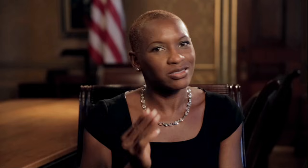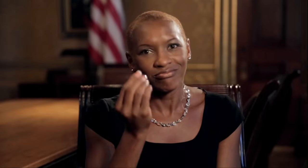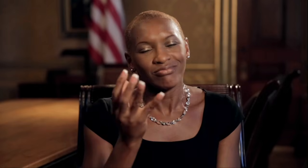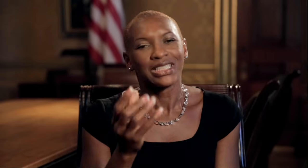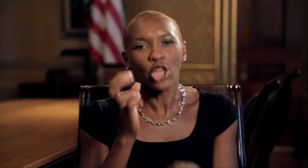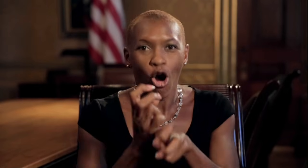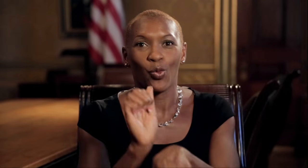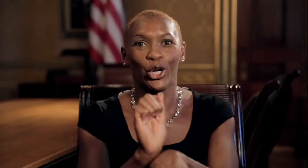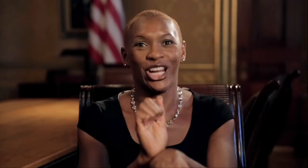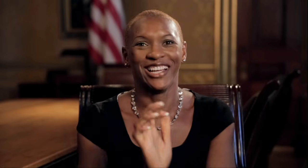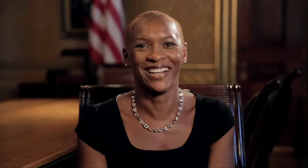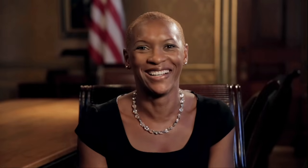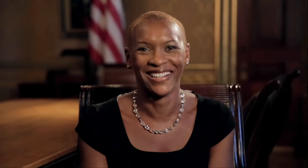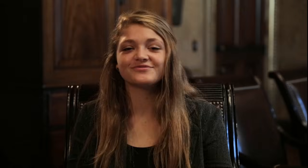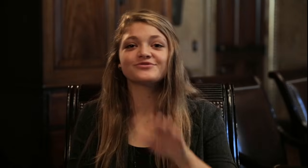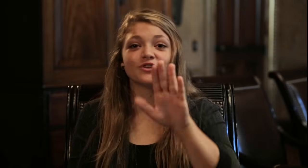But let me tell you: it's hard work.